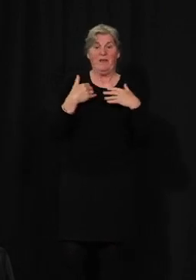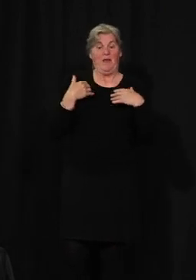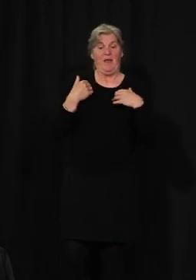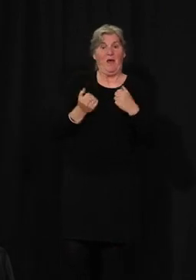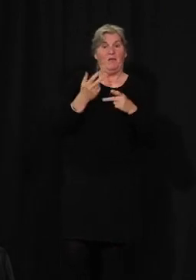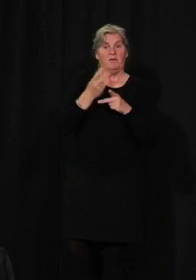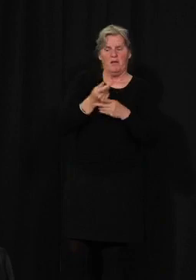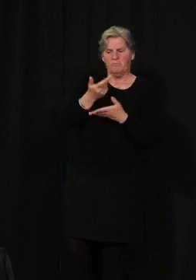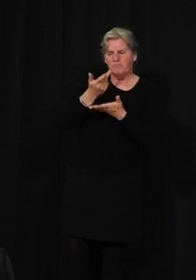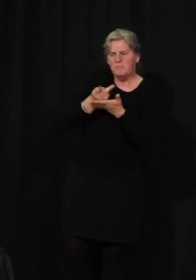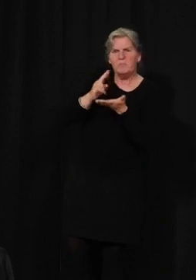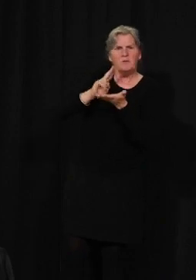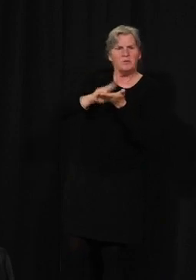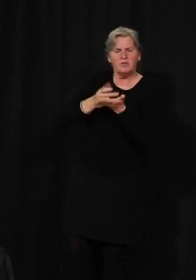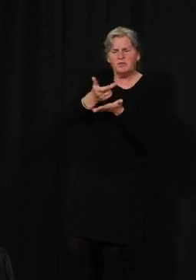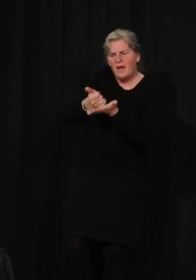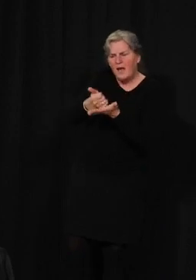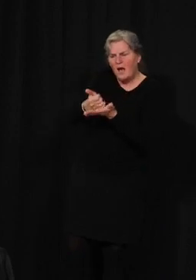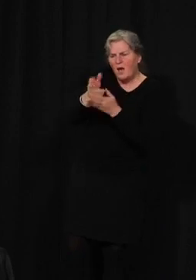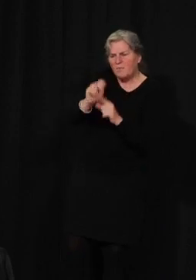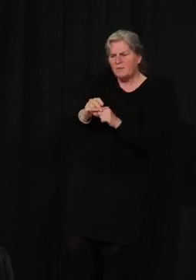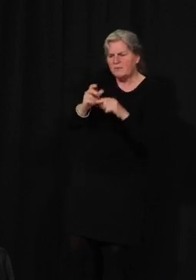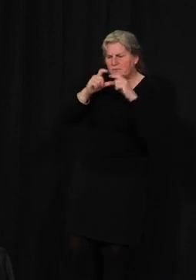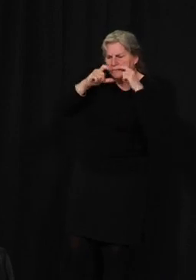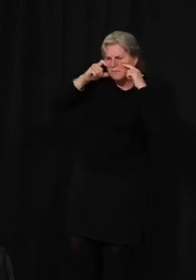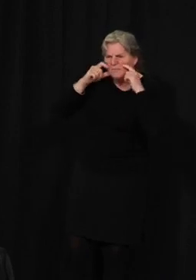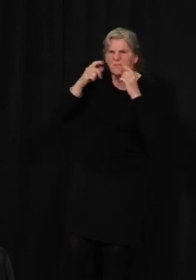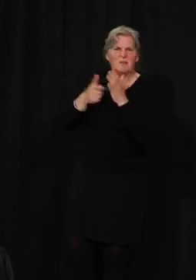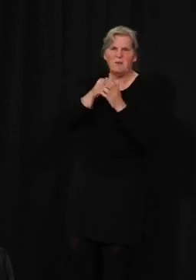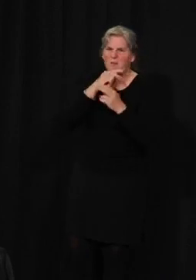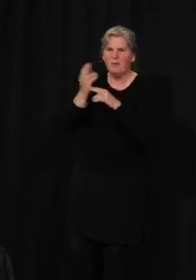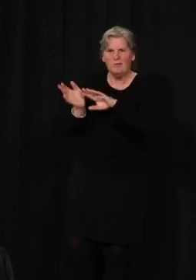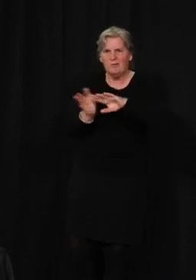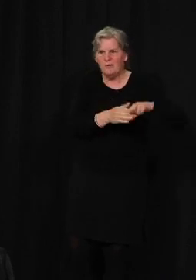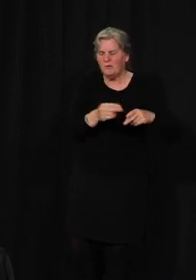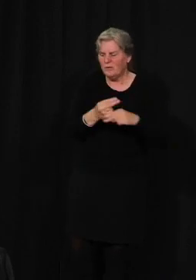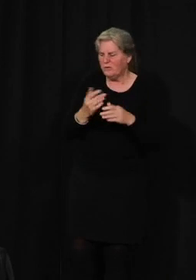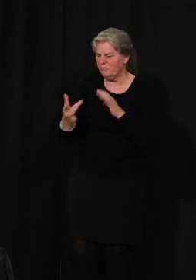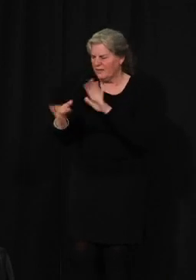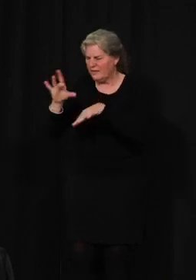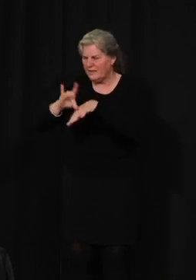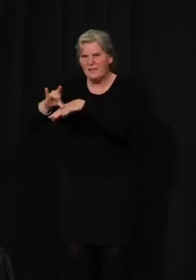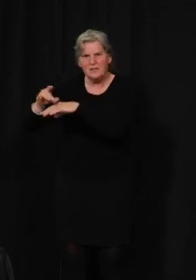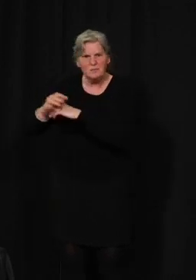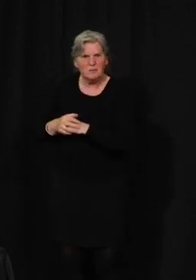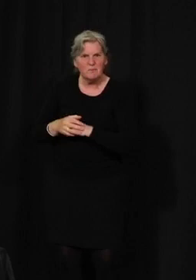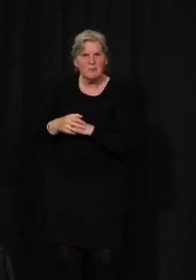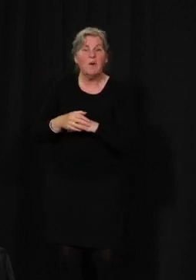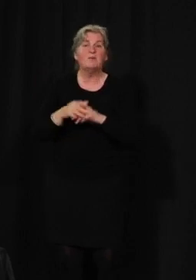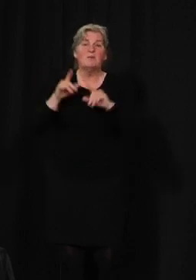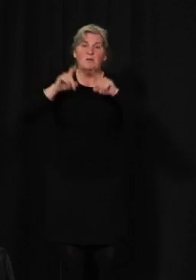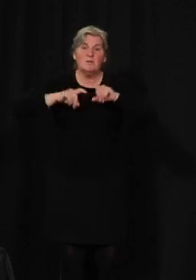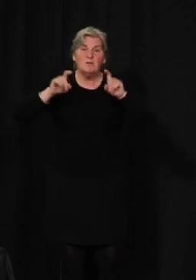where proper protections have nt been in place. Distancing, screening for illne,